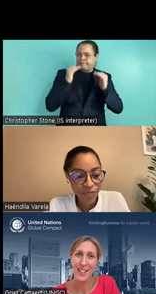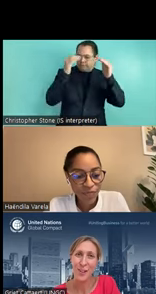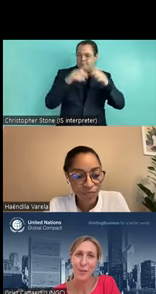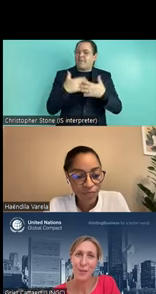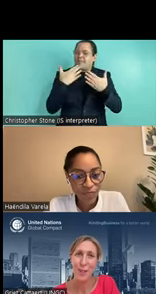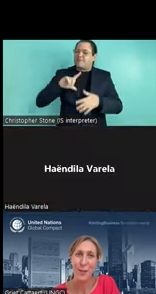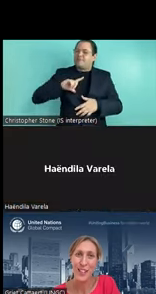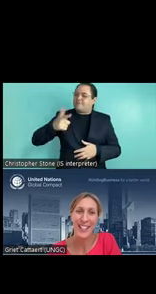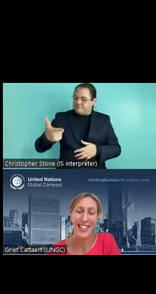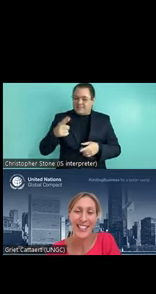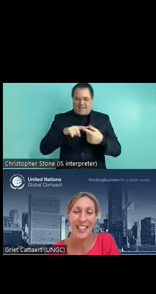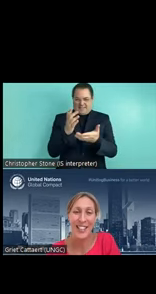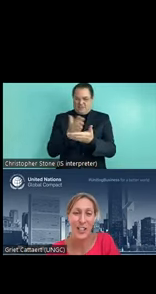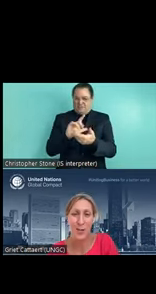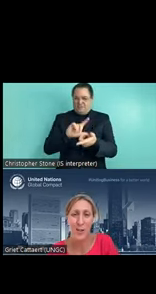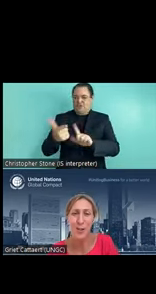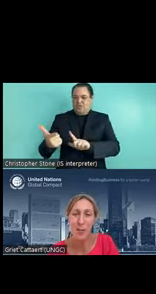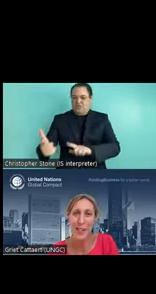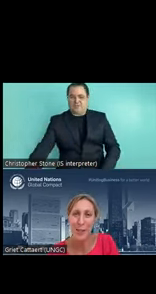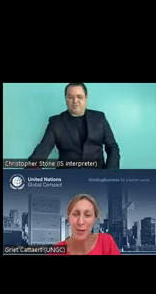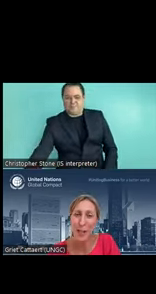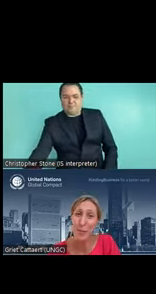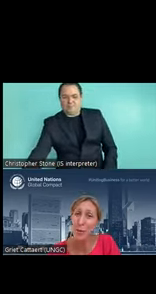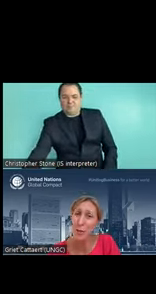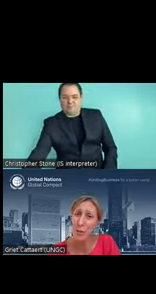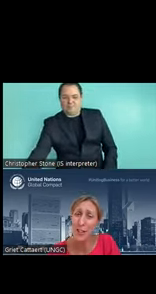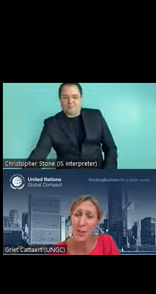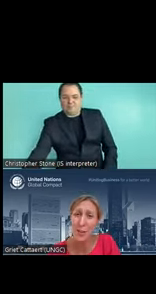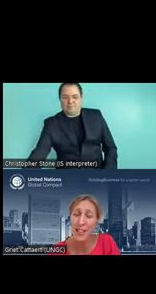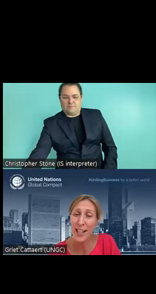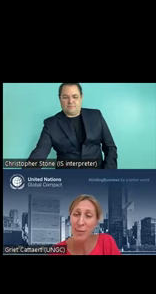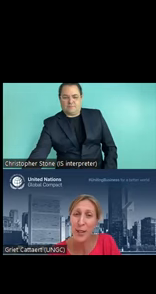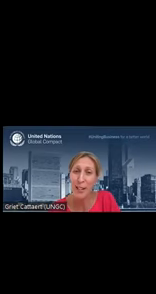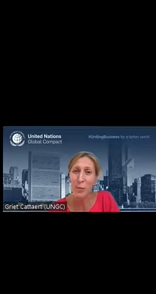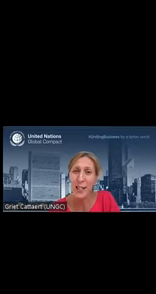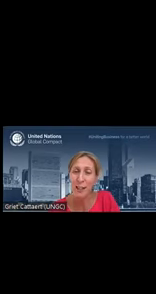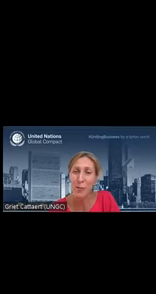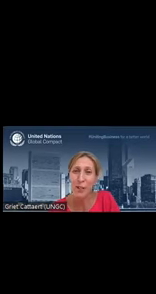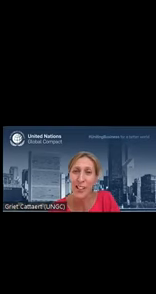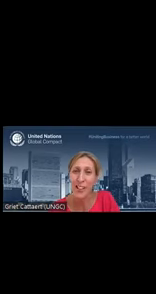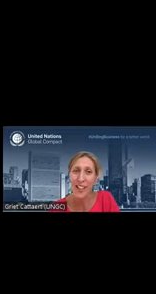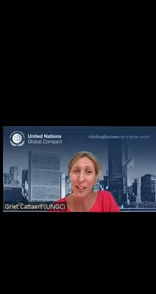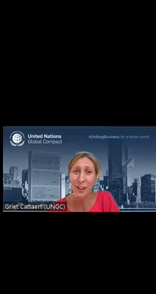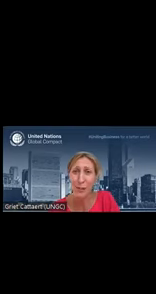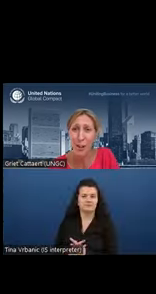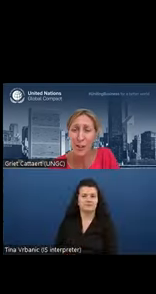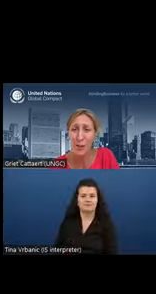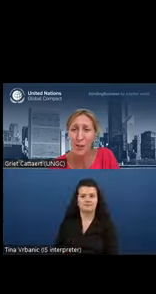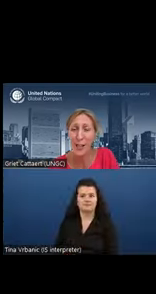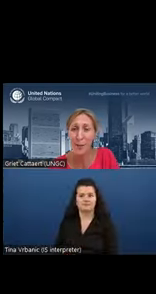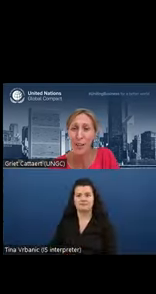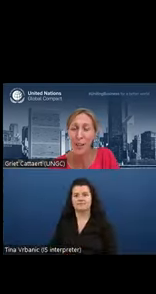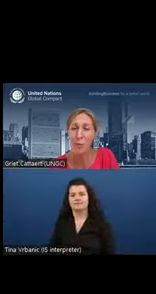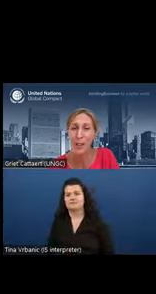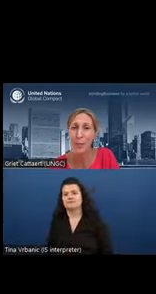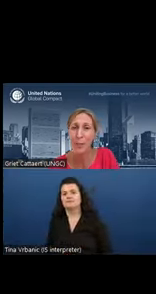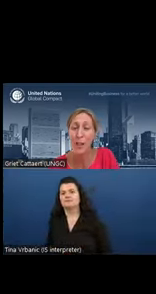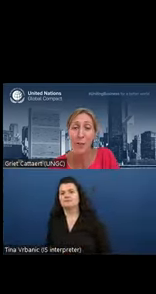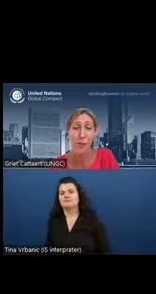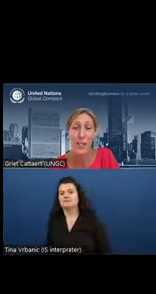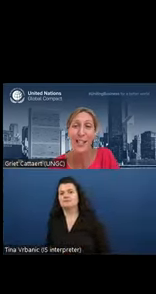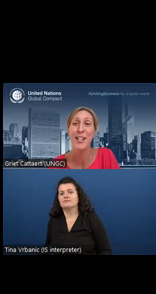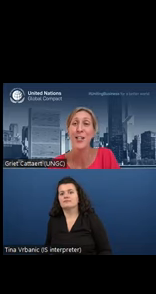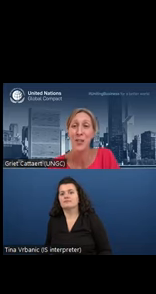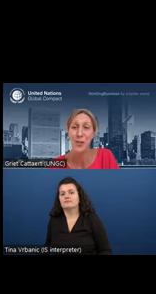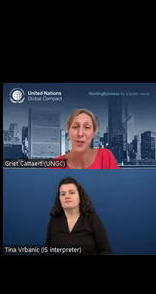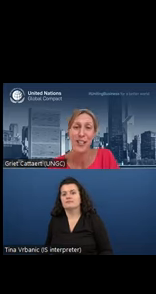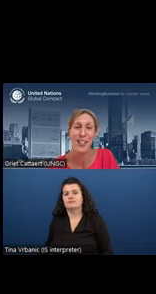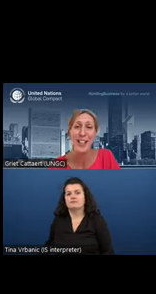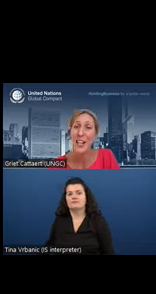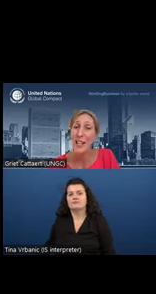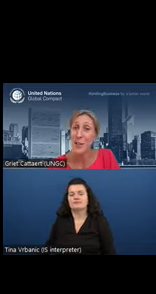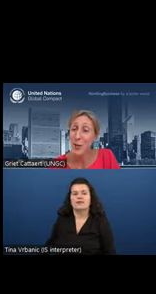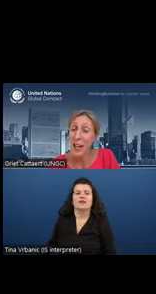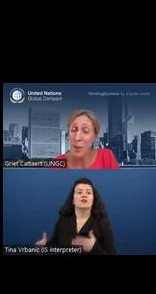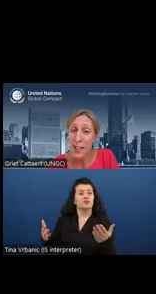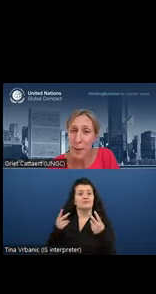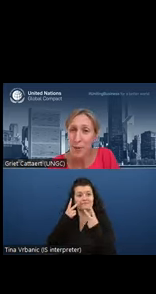a bright, folks. 15:51:57 Yeah, sure to the. So I'm going to